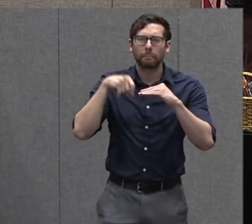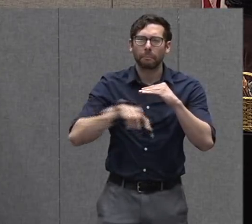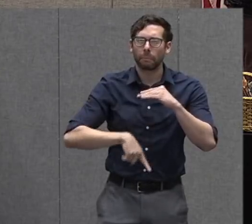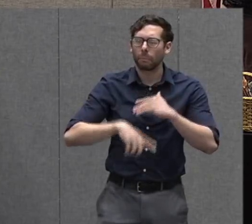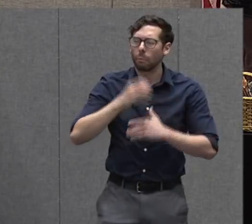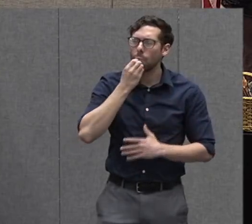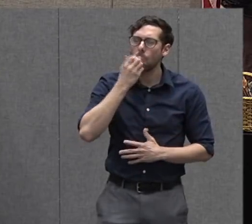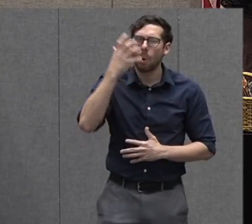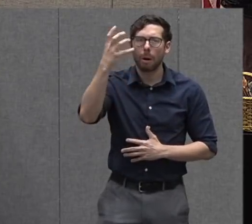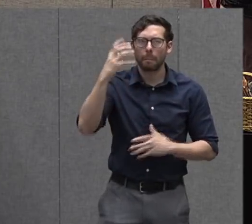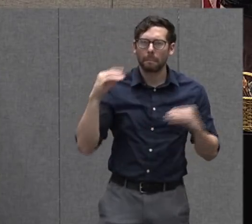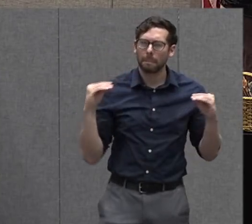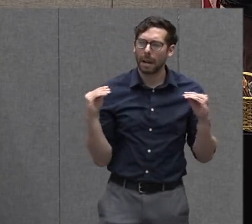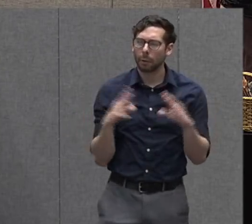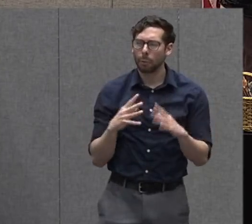a top my crisp, dry oats